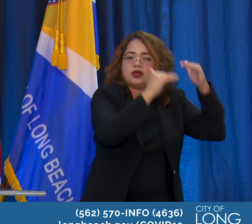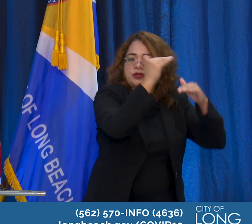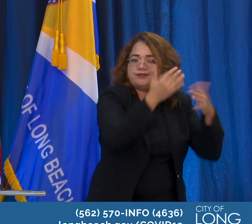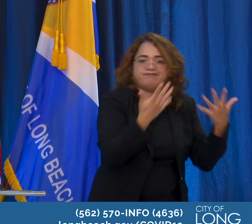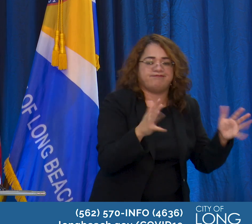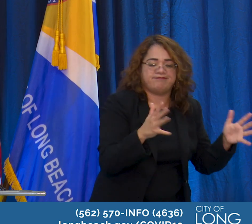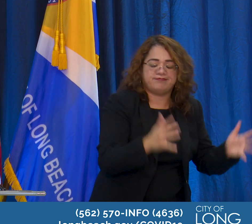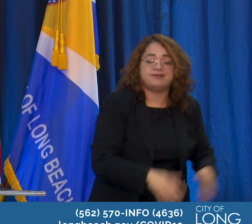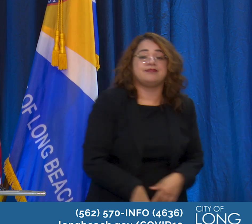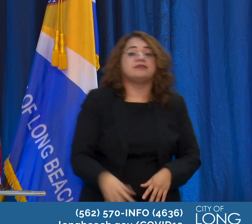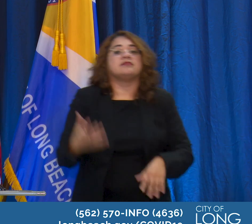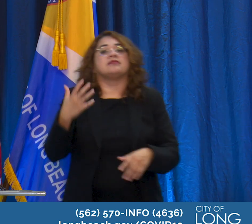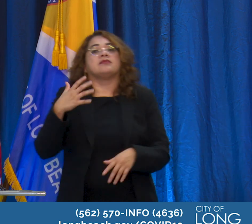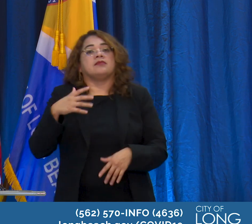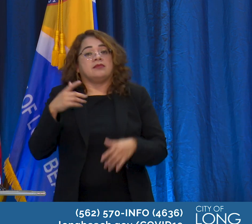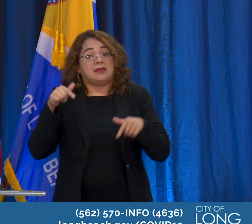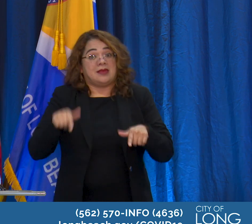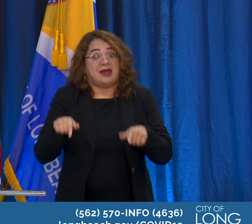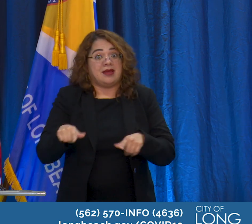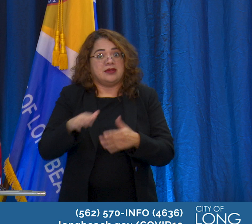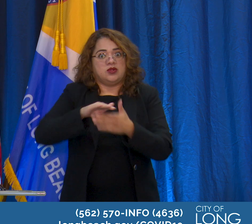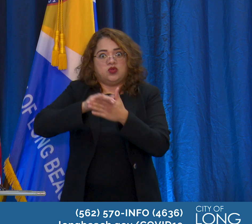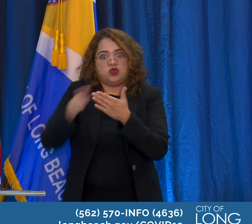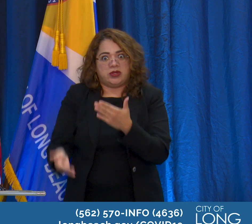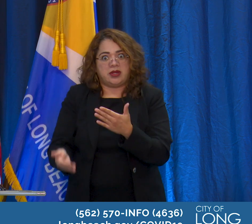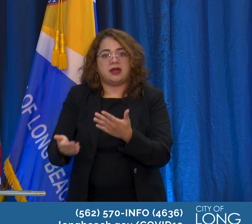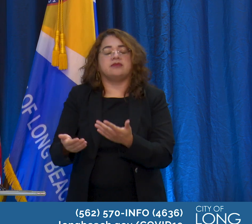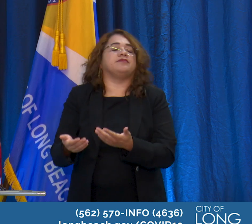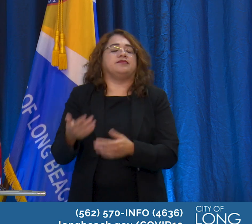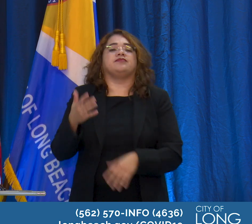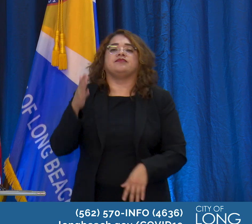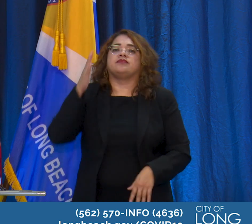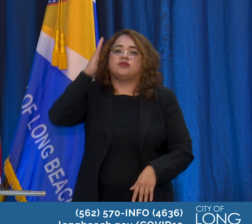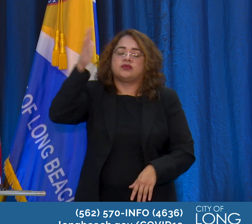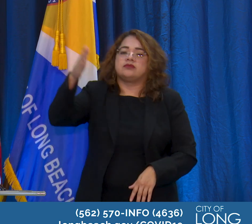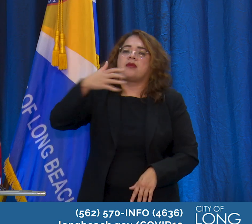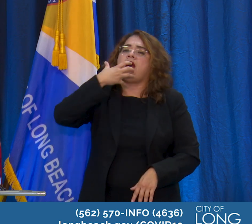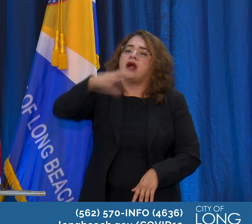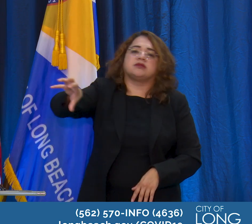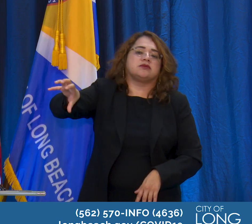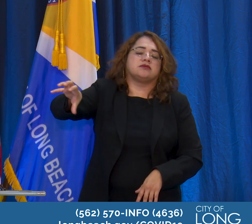The city of Long Beach expects a hot Labor Day weekend with record setting temperatures on Sunday.